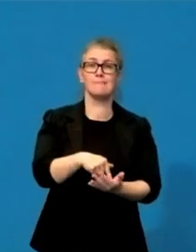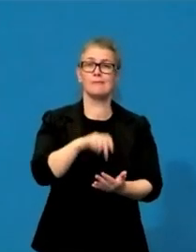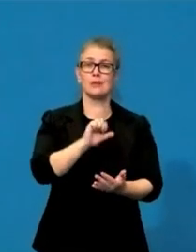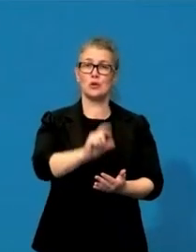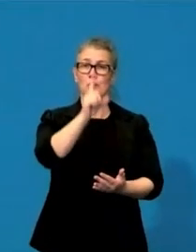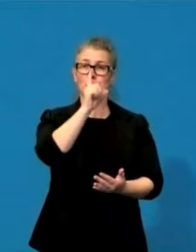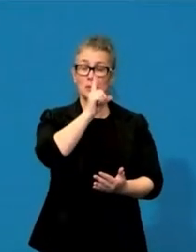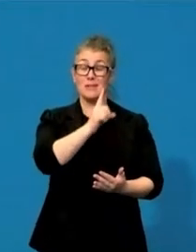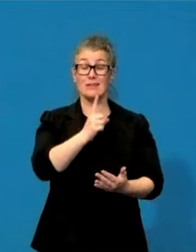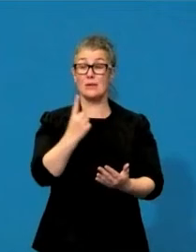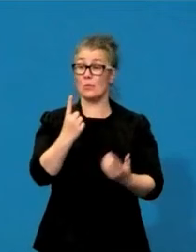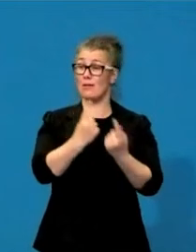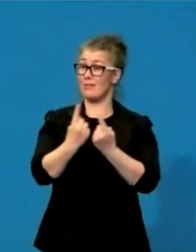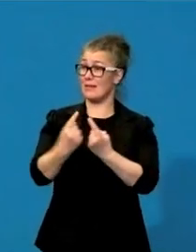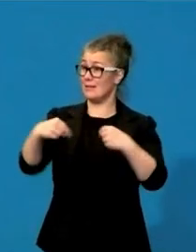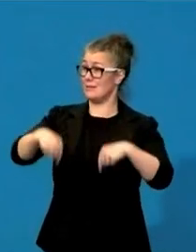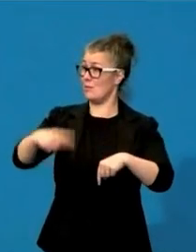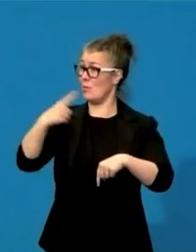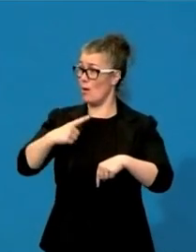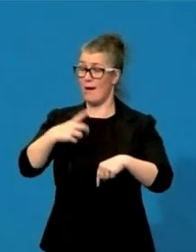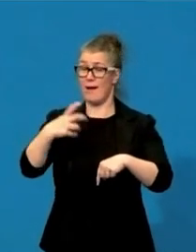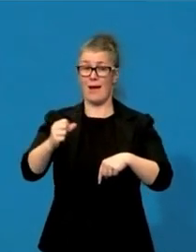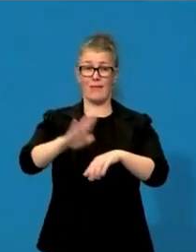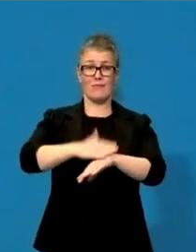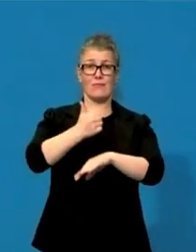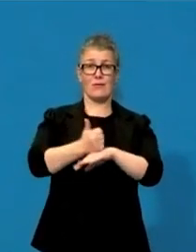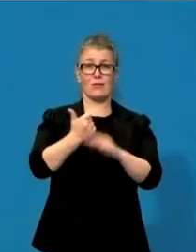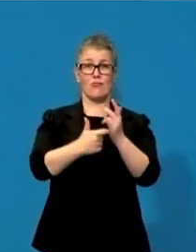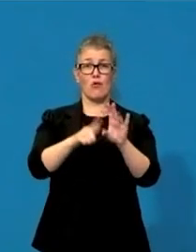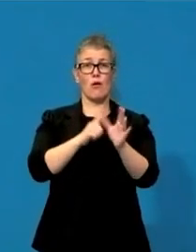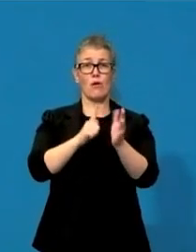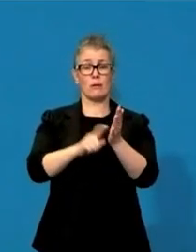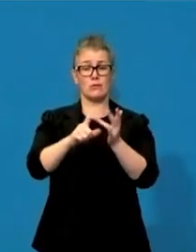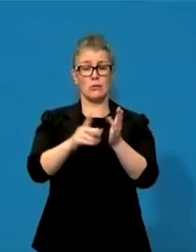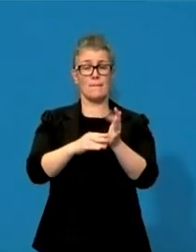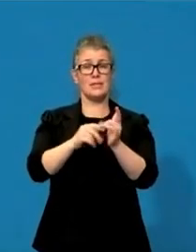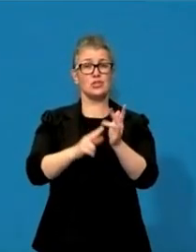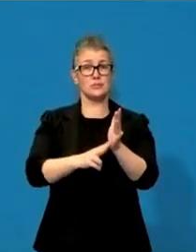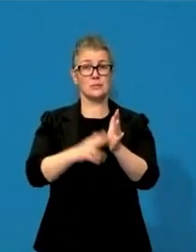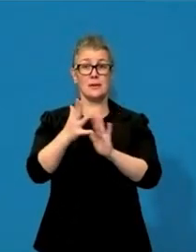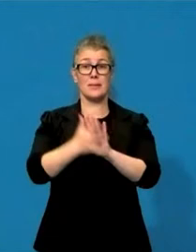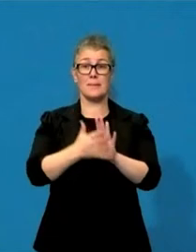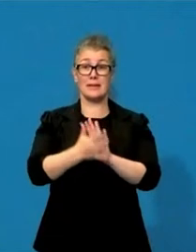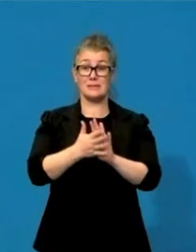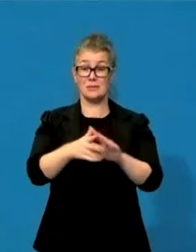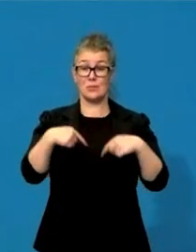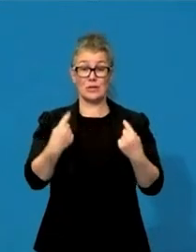the Royal Commission, and it's a privilege for us to give people that opportunity and to see it taken advantage of.